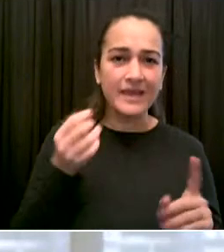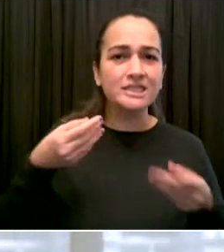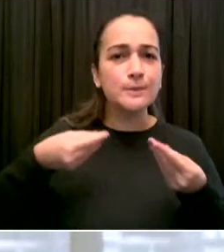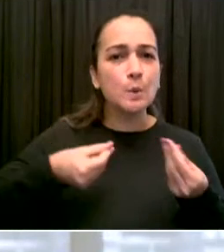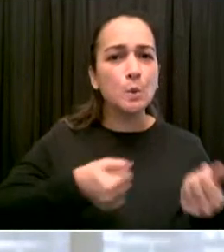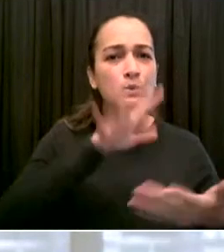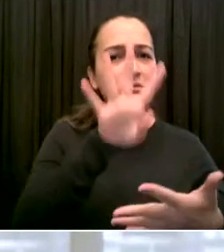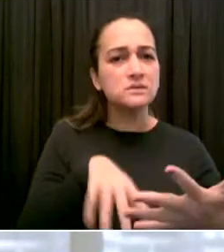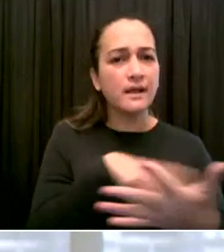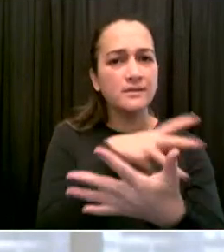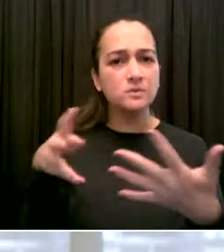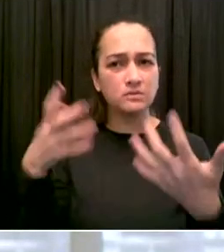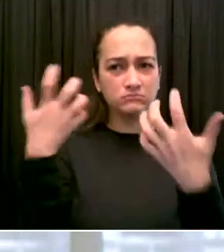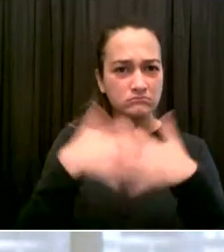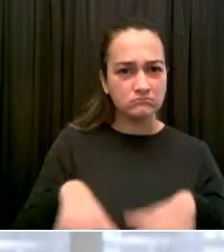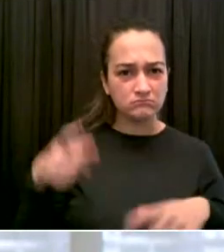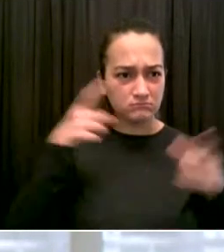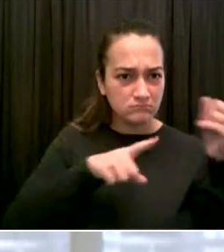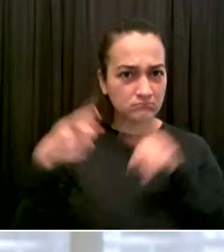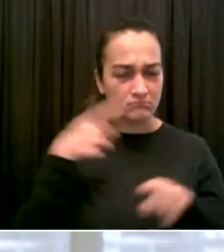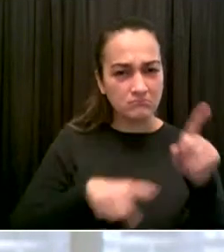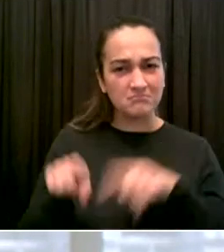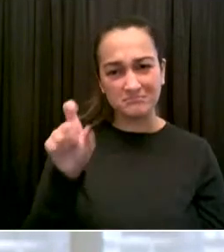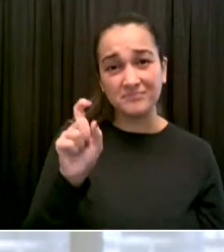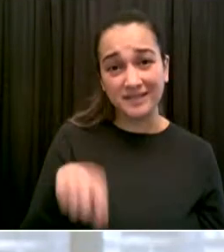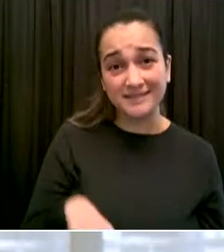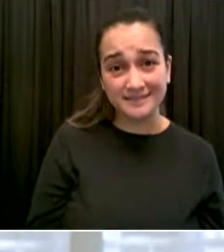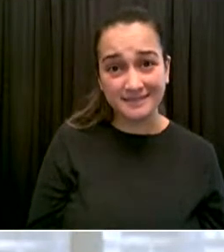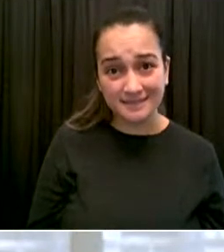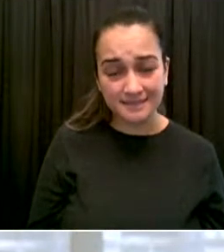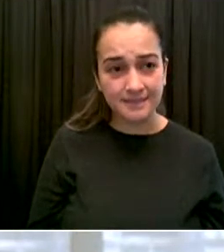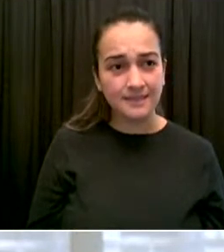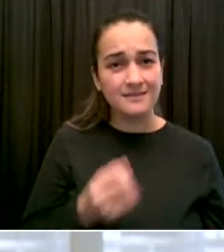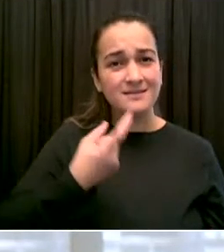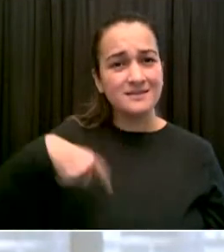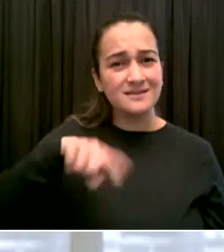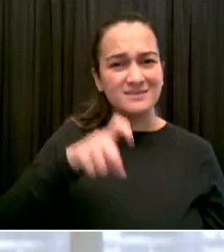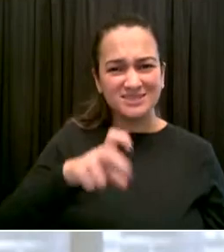THE COMMISSION AND I TALK ABOUT THIS EVERY DAY.